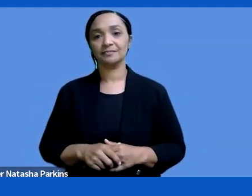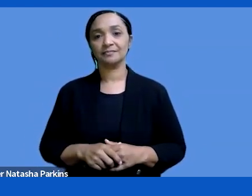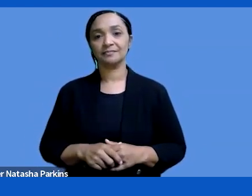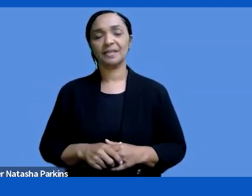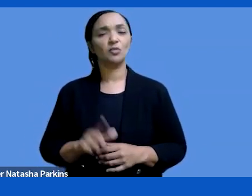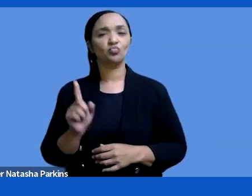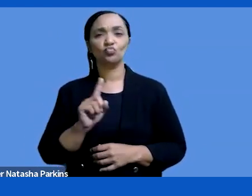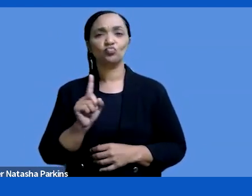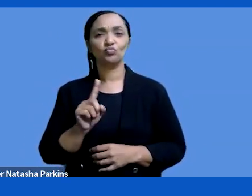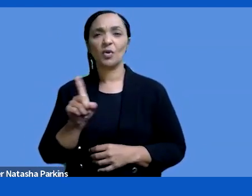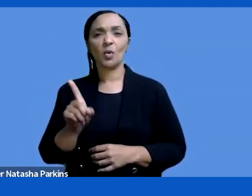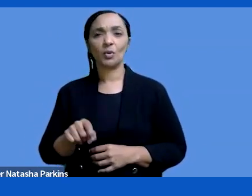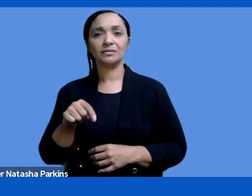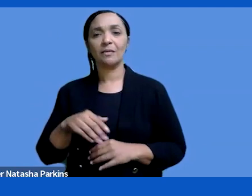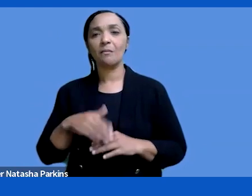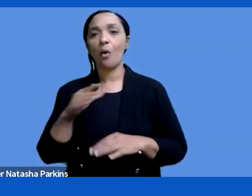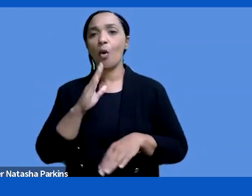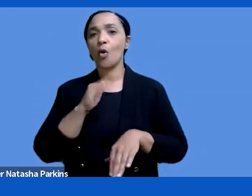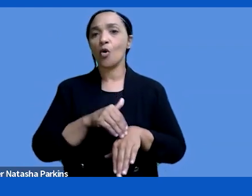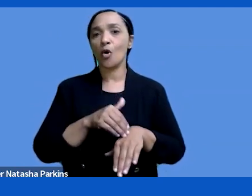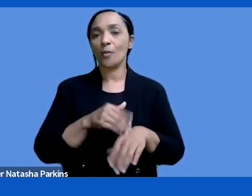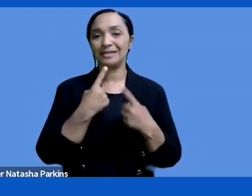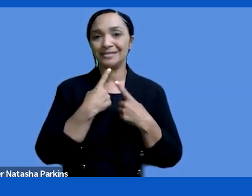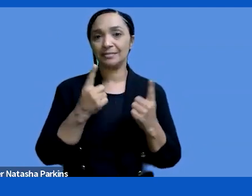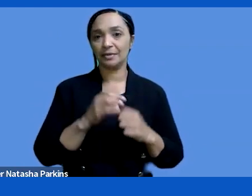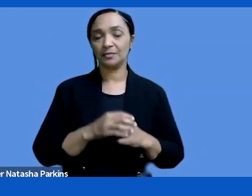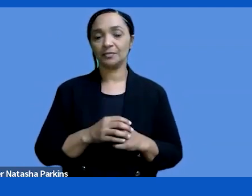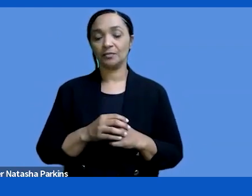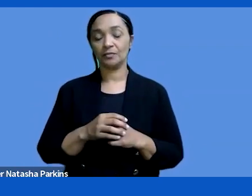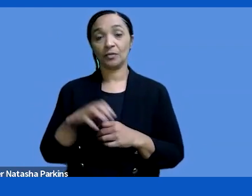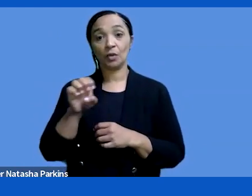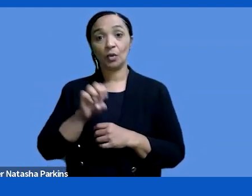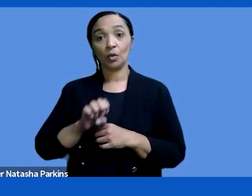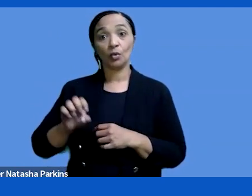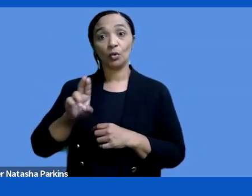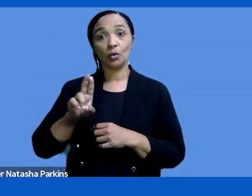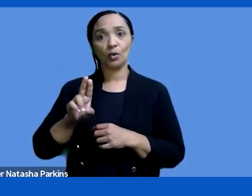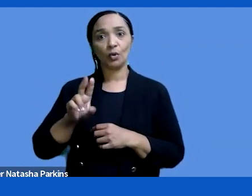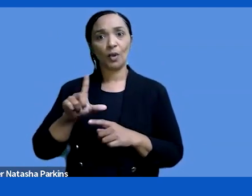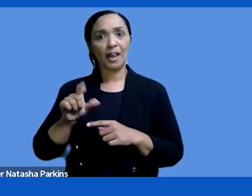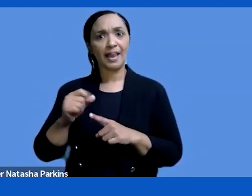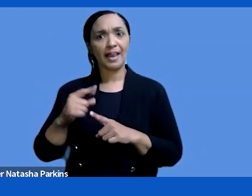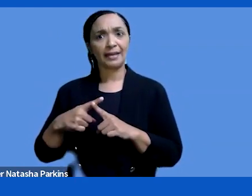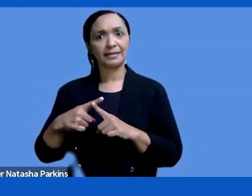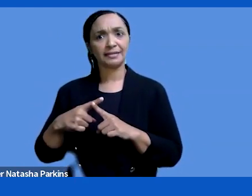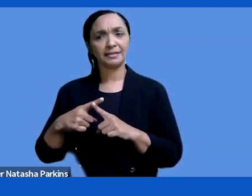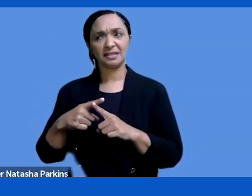of a statement. Why is the Euro lex website so inaccessible. I know that is not your website,